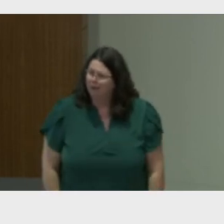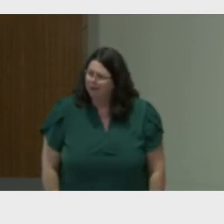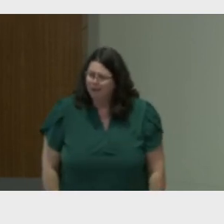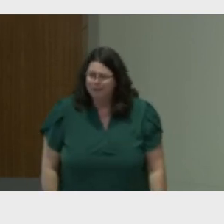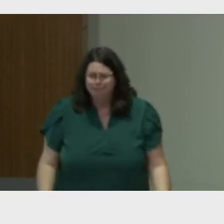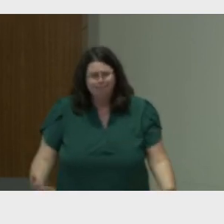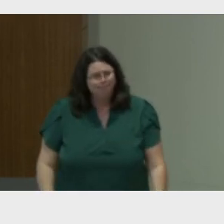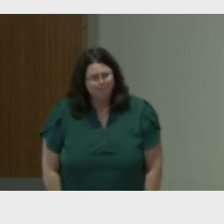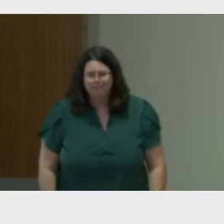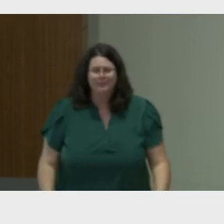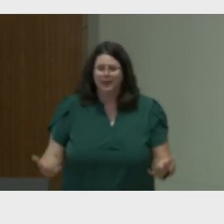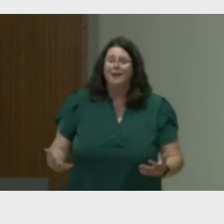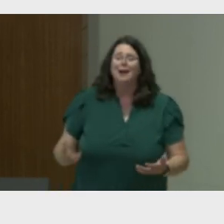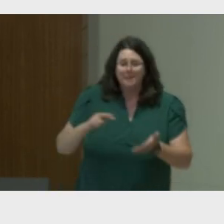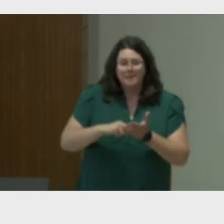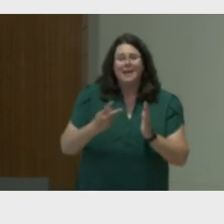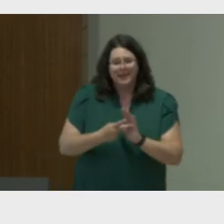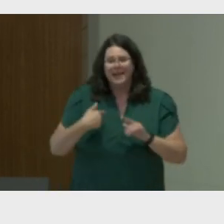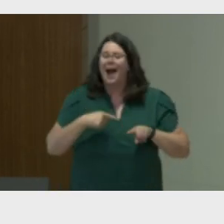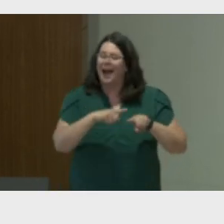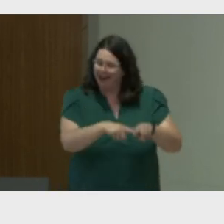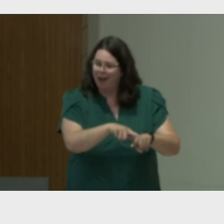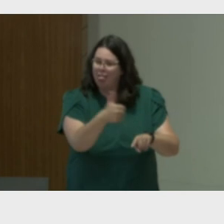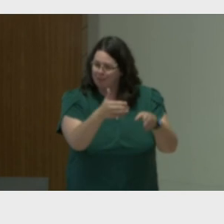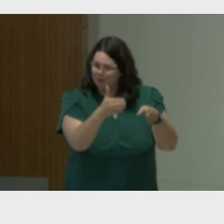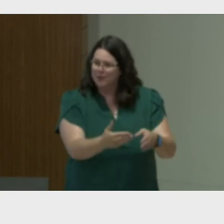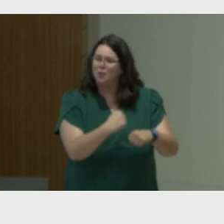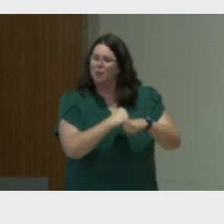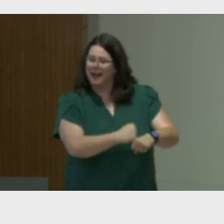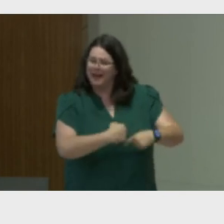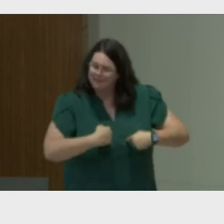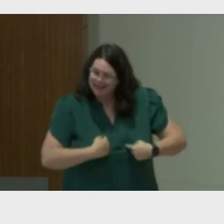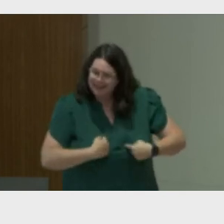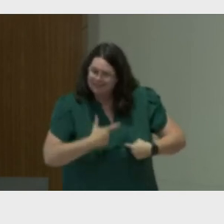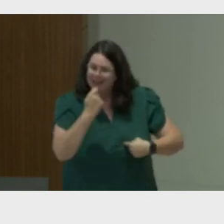Then I'm the one who's going to be in need of protection.